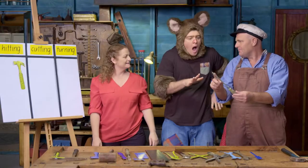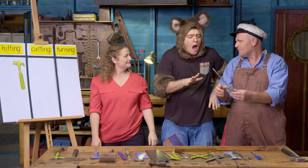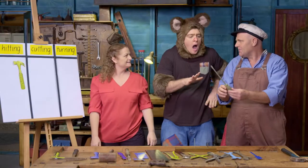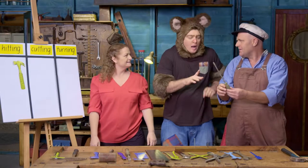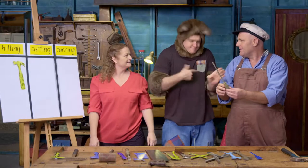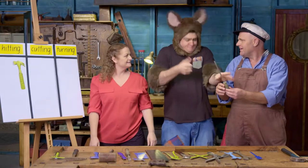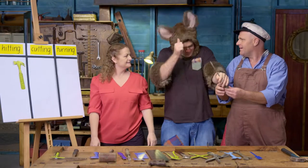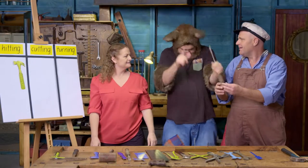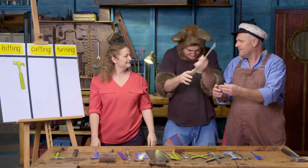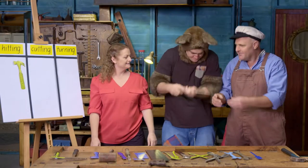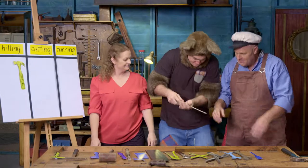Oh! Oh, I know this one.